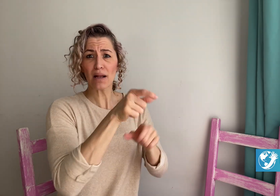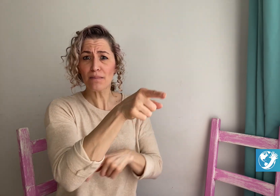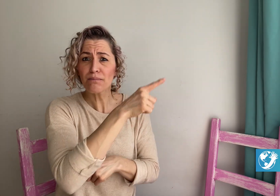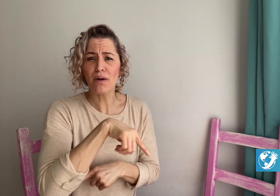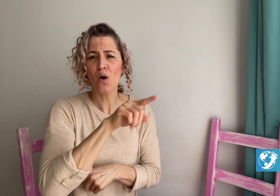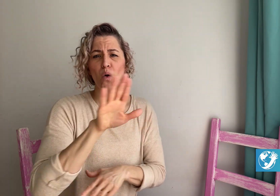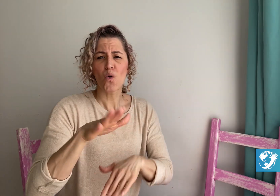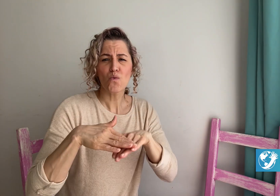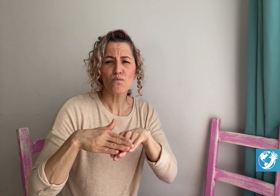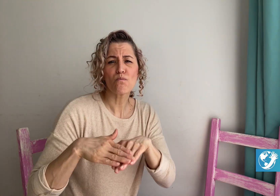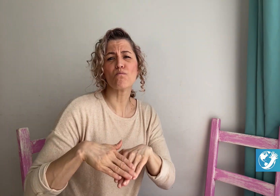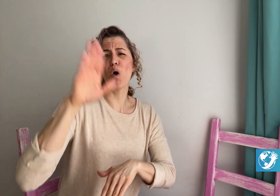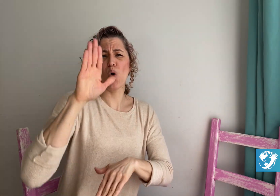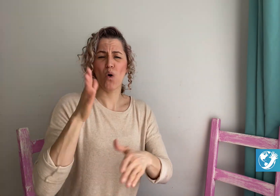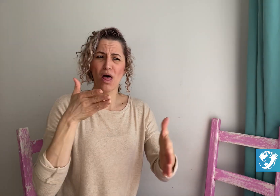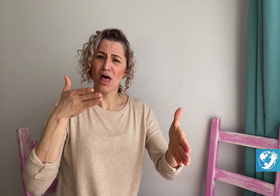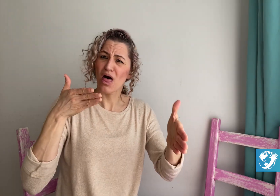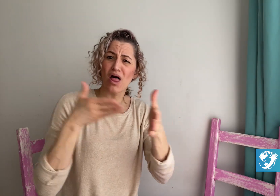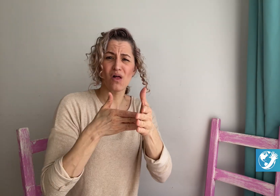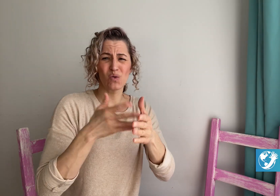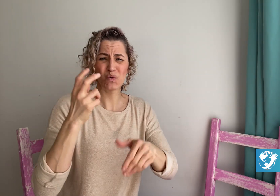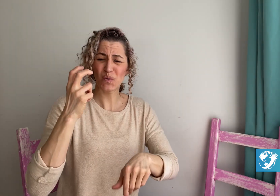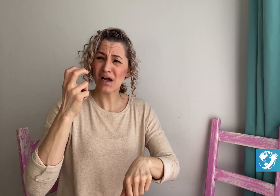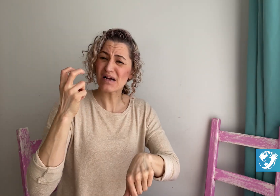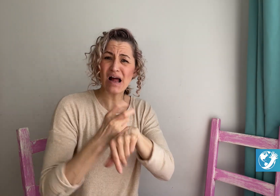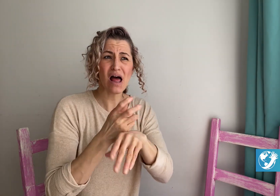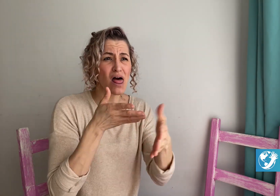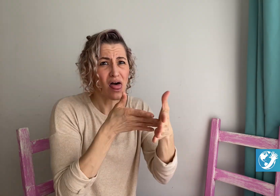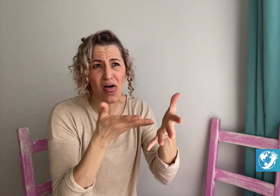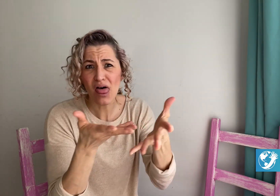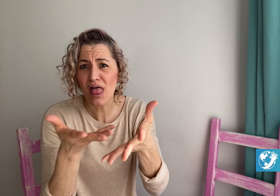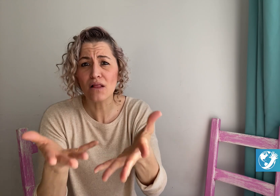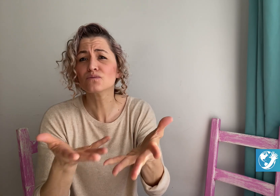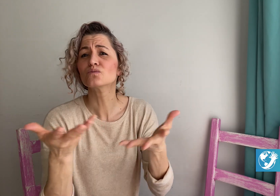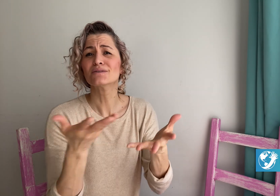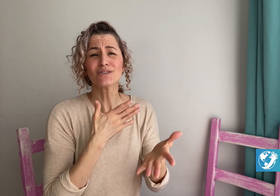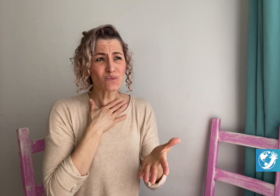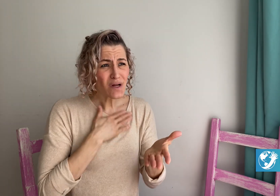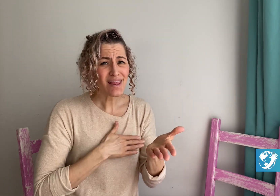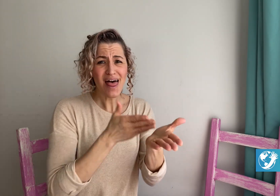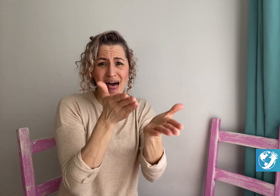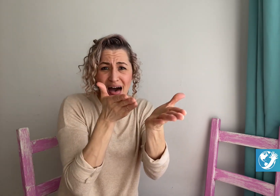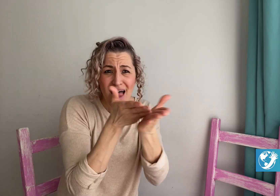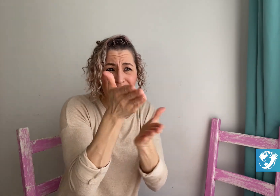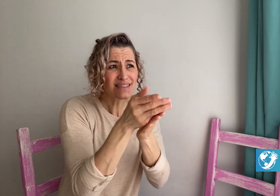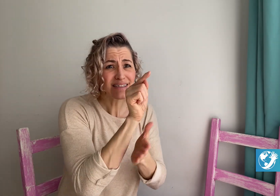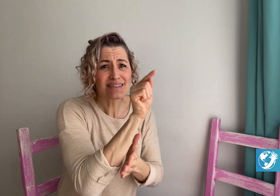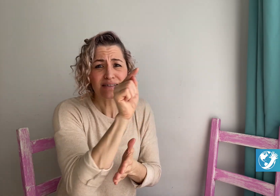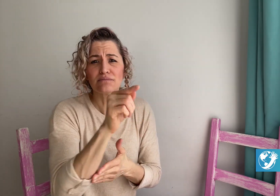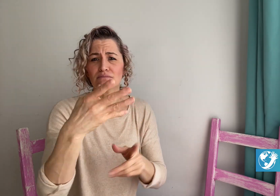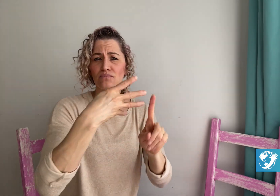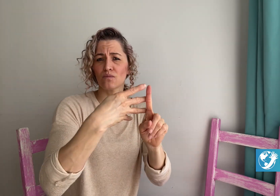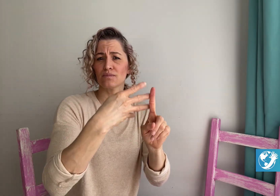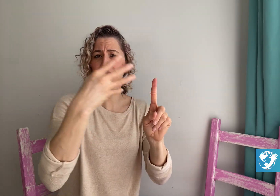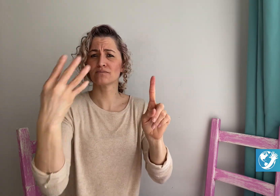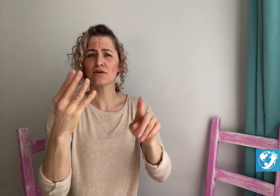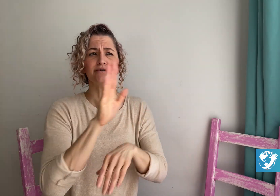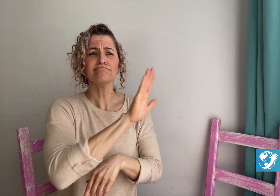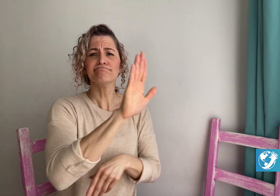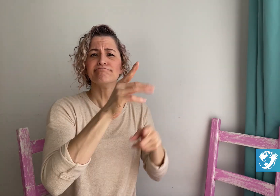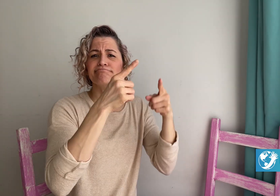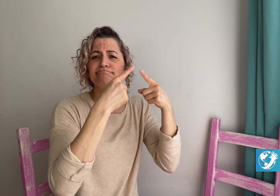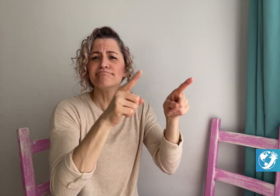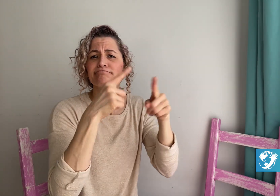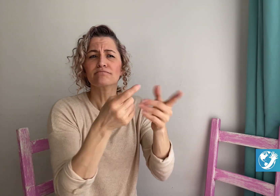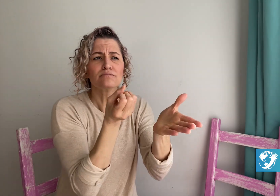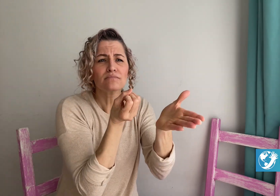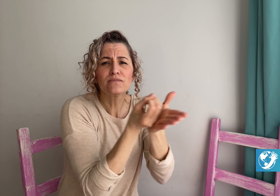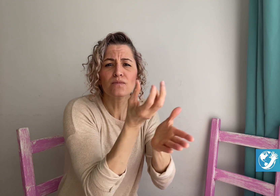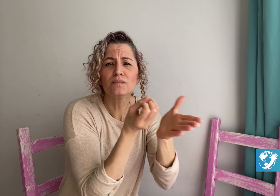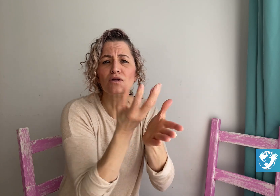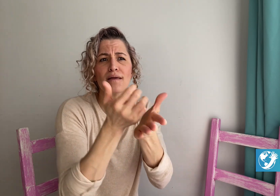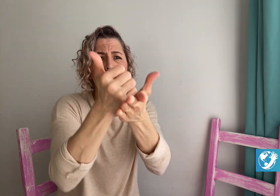Deaf transgender people face greater difficulties accessing